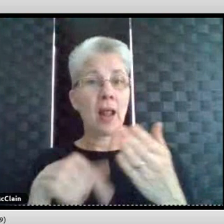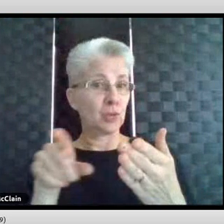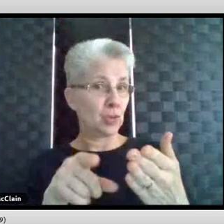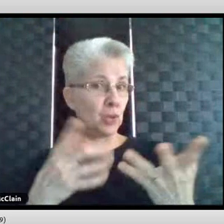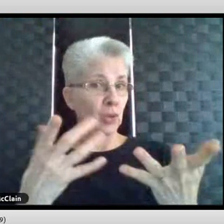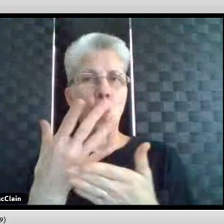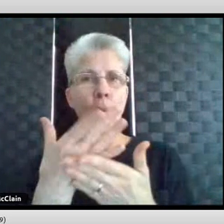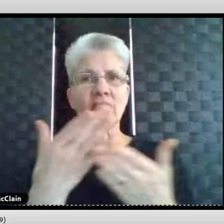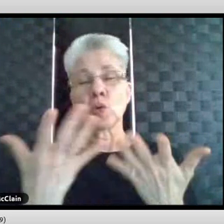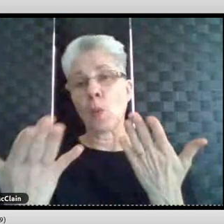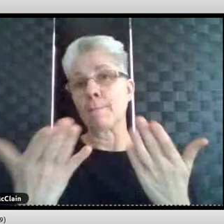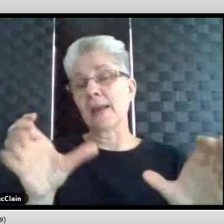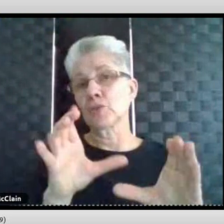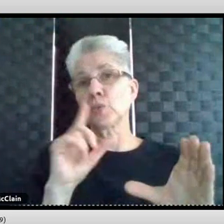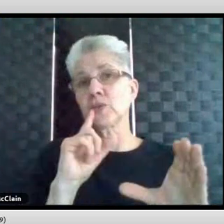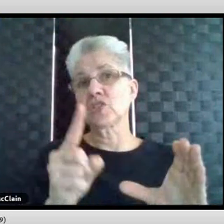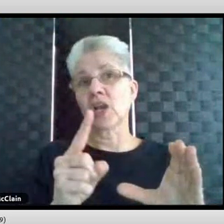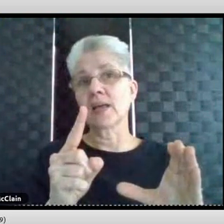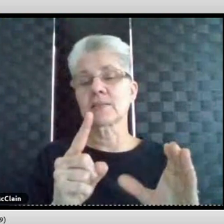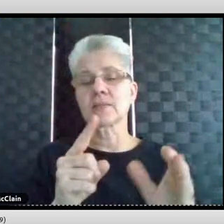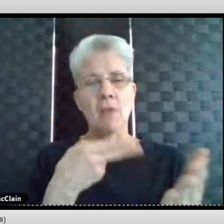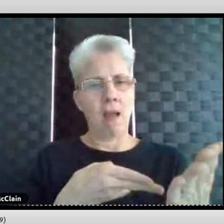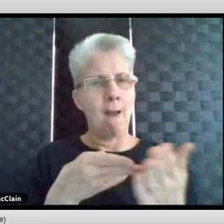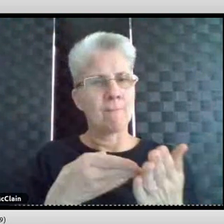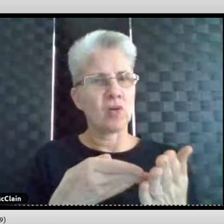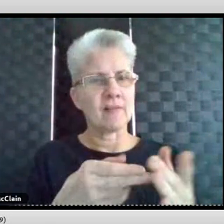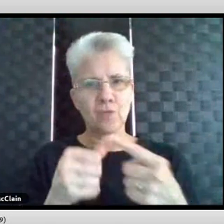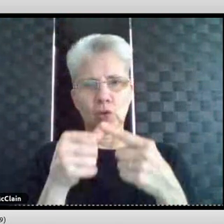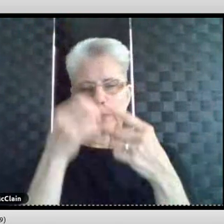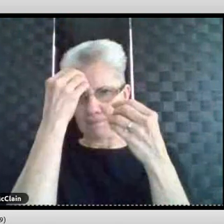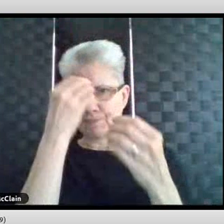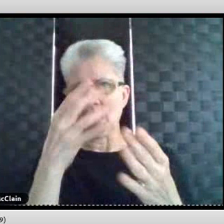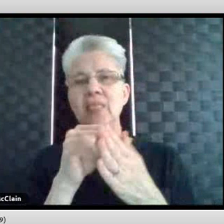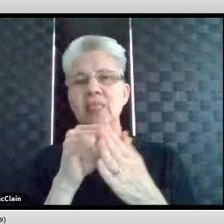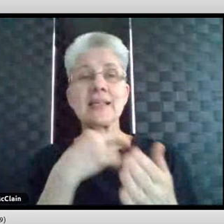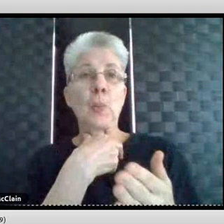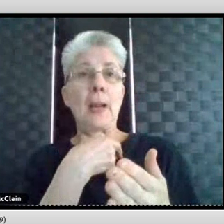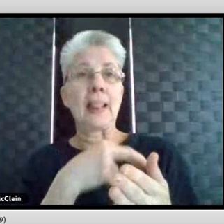One thing you might do is just up front say that this has a religious aspect,